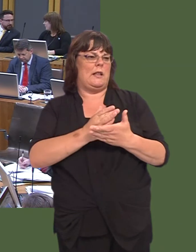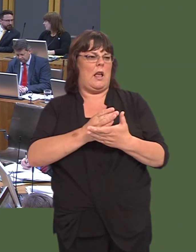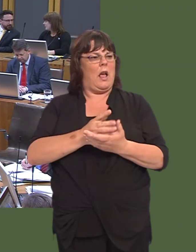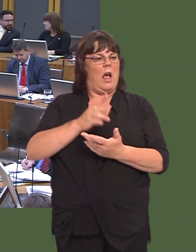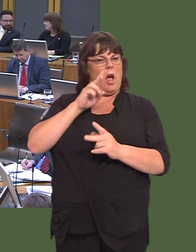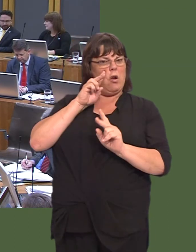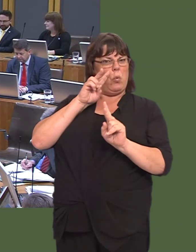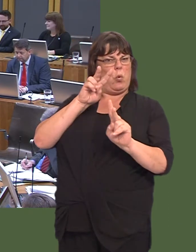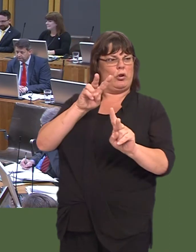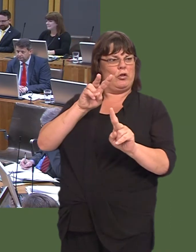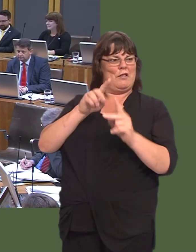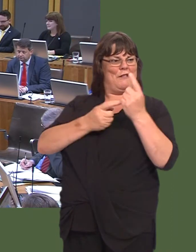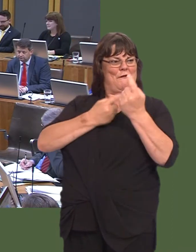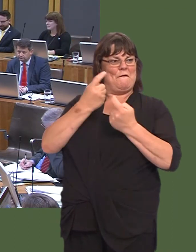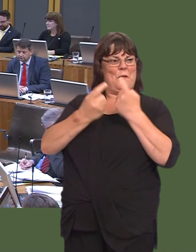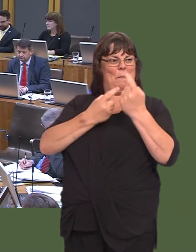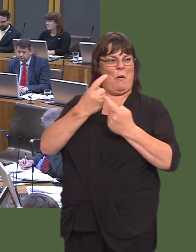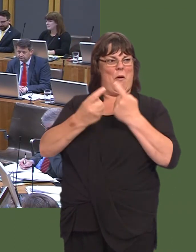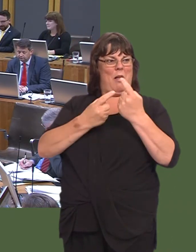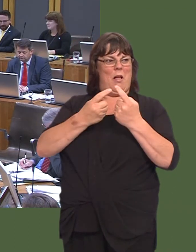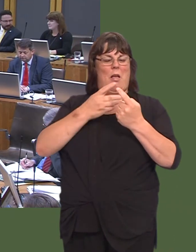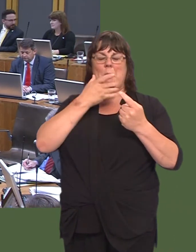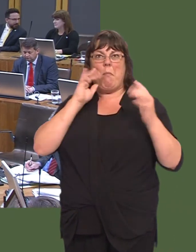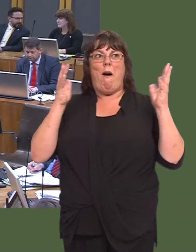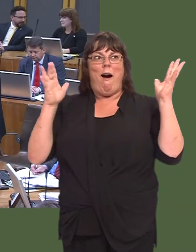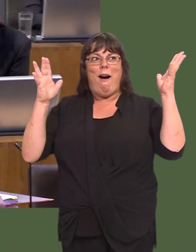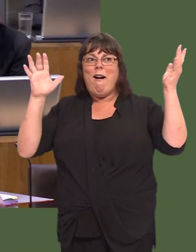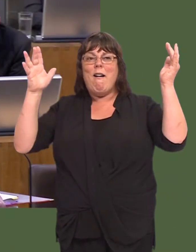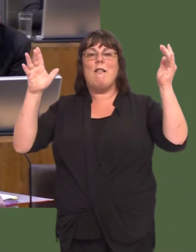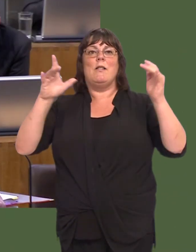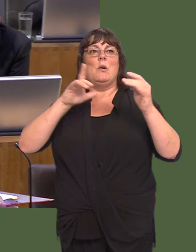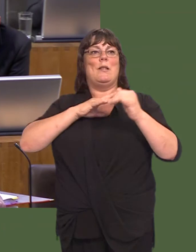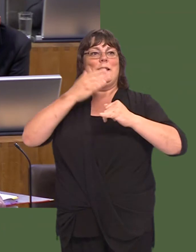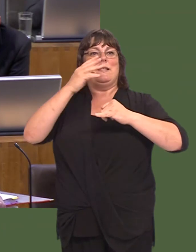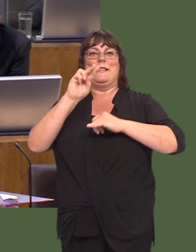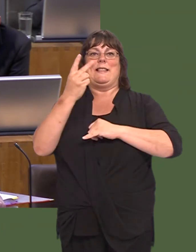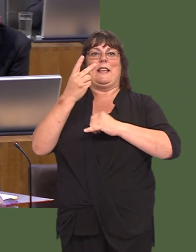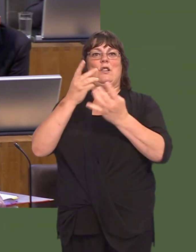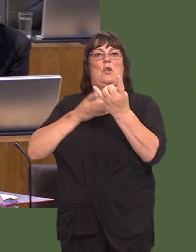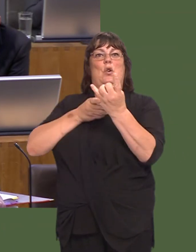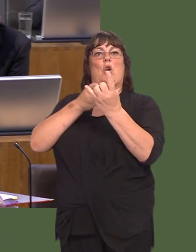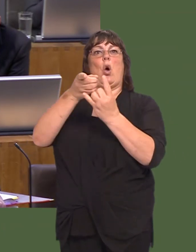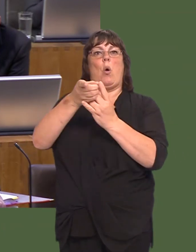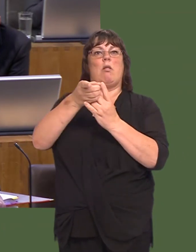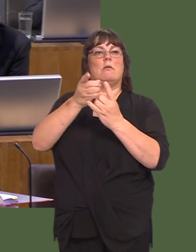I saw the scenes at the end of the game, the scenes of joy, when the second goal went in against Notts County.